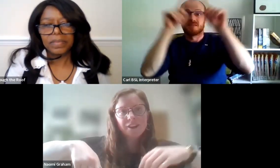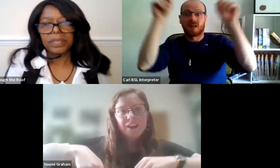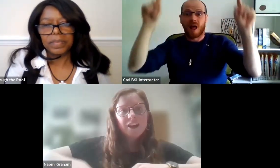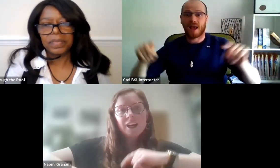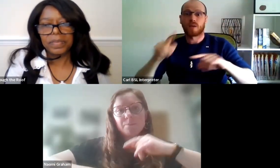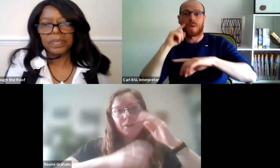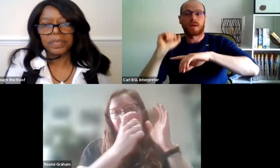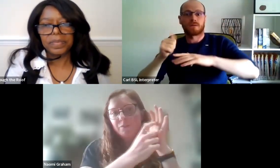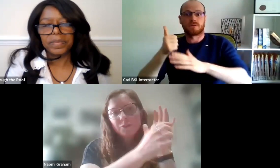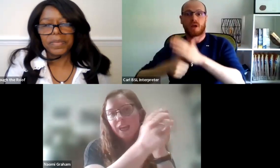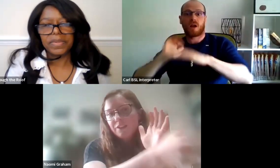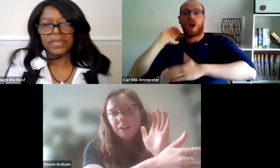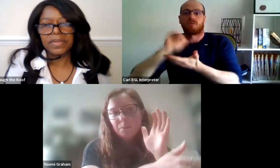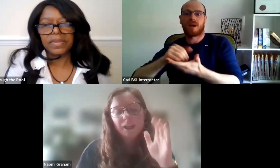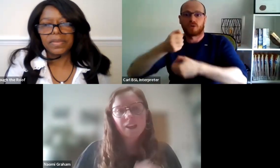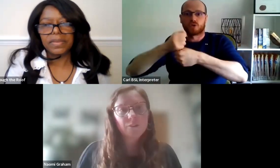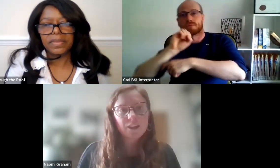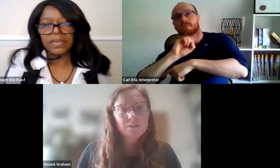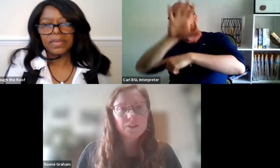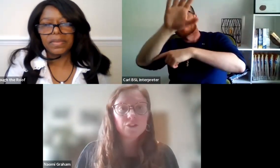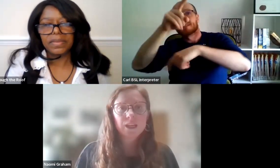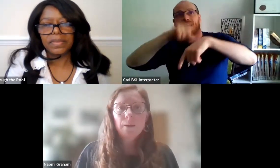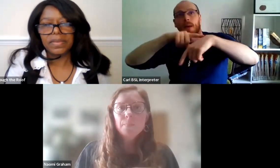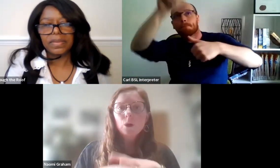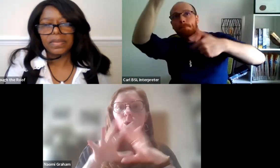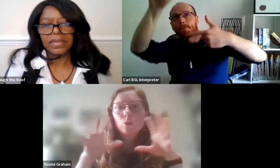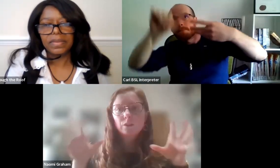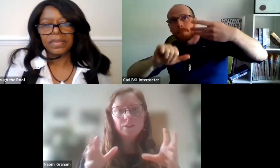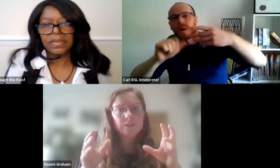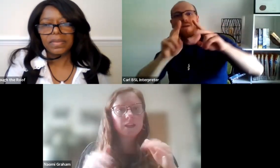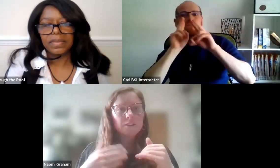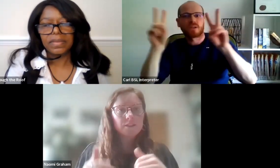and the visual schedule at the beginning of kids ministry, all of those things,